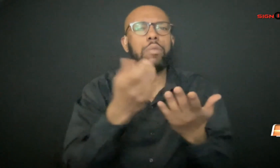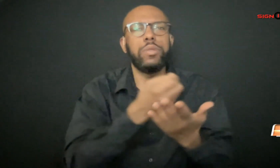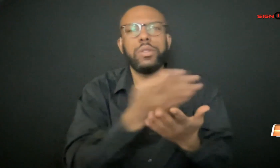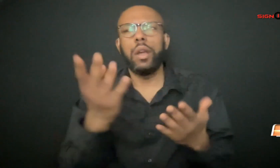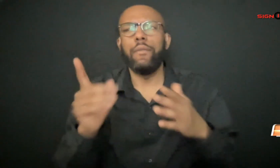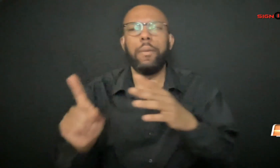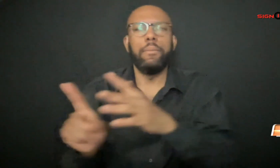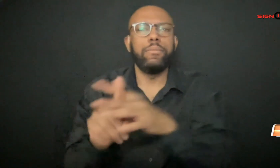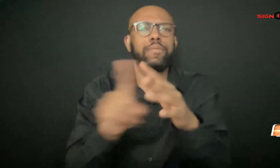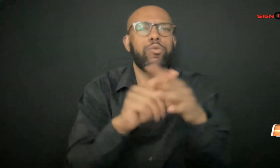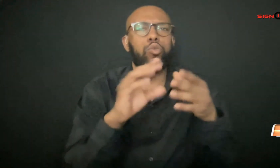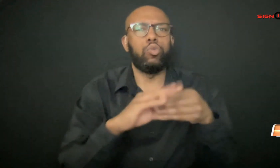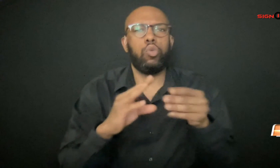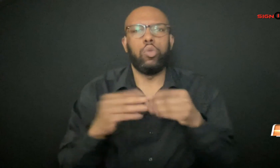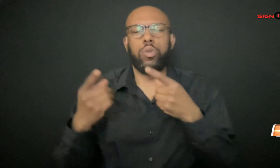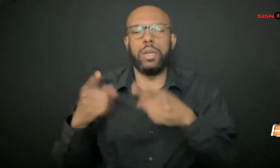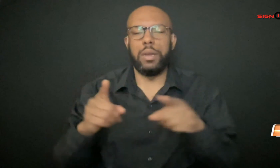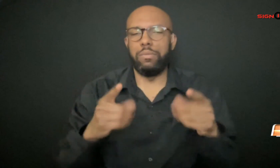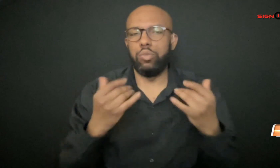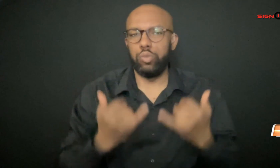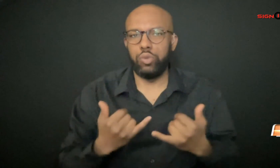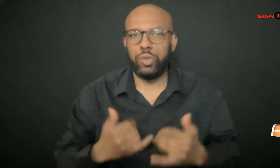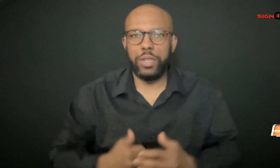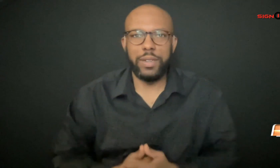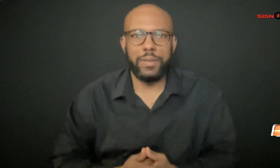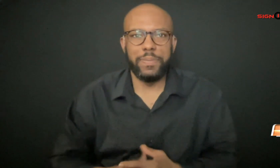now here's a quick look at the top trending stories making headlines today